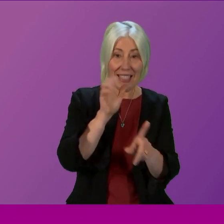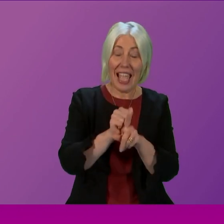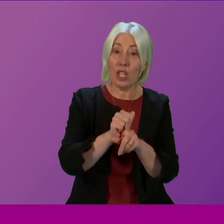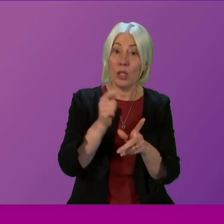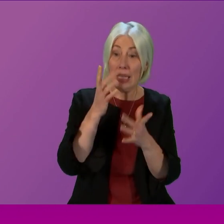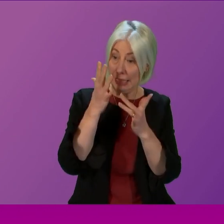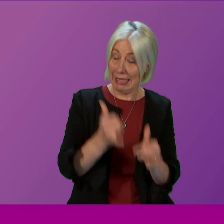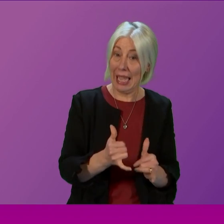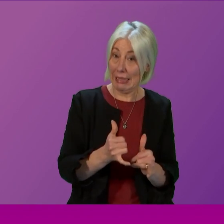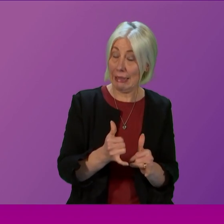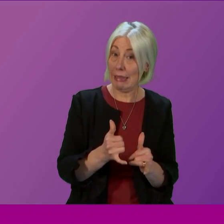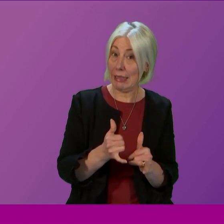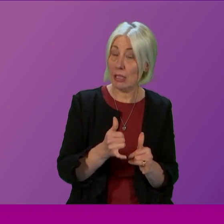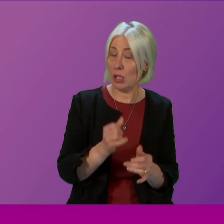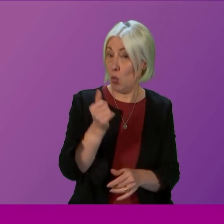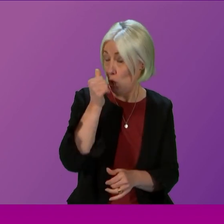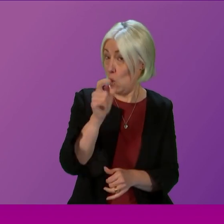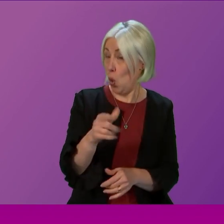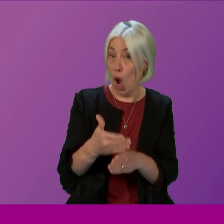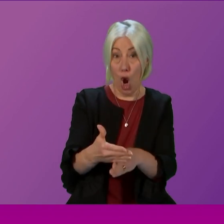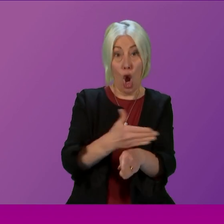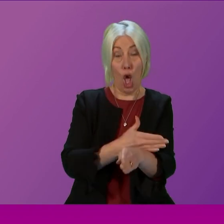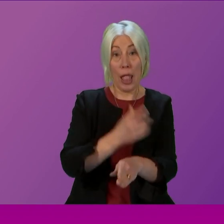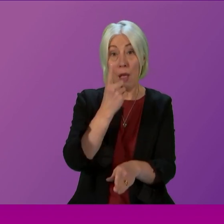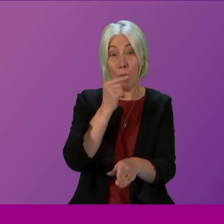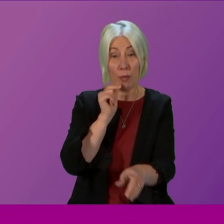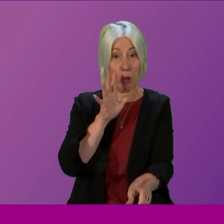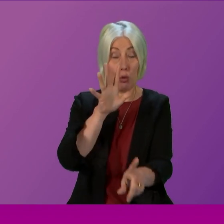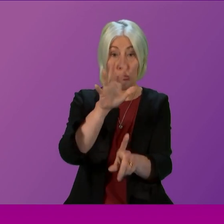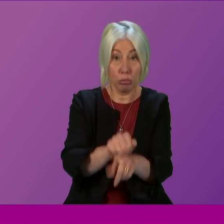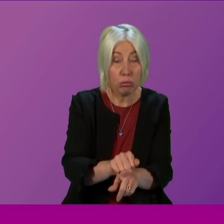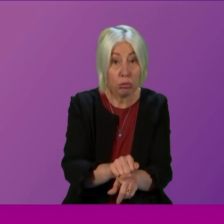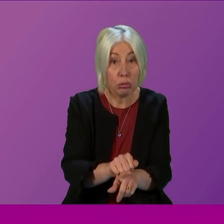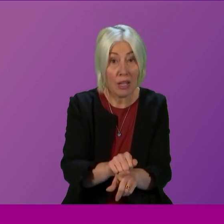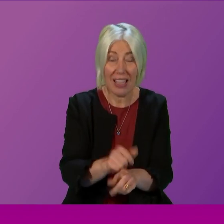because everybody recognises that the earliest possible diagnosis, especially for cancer,